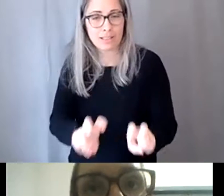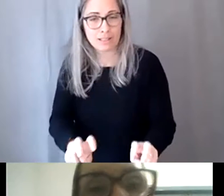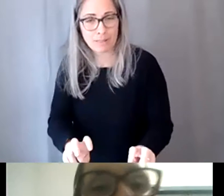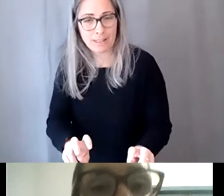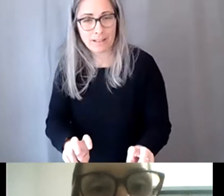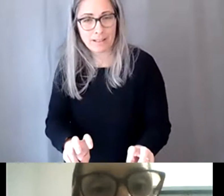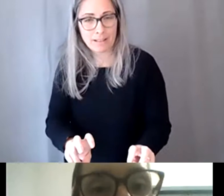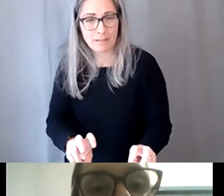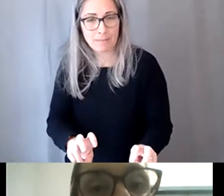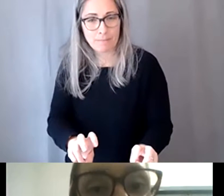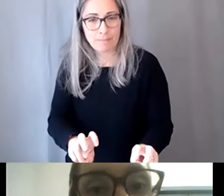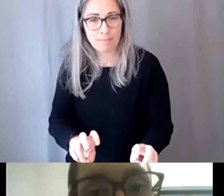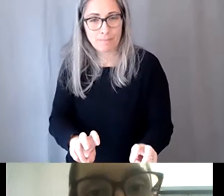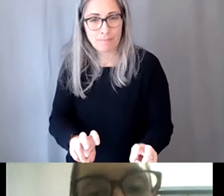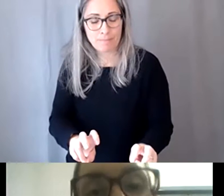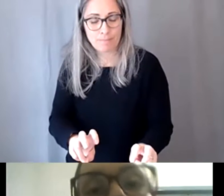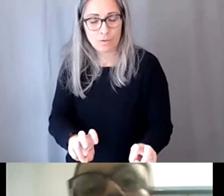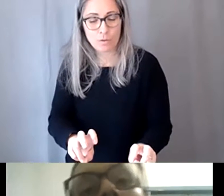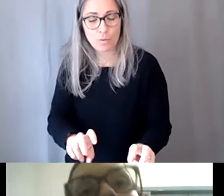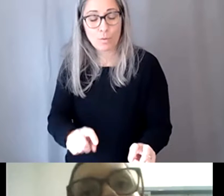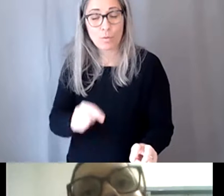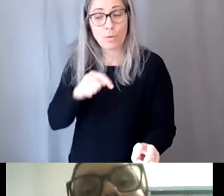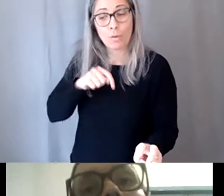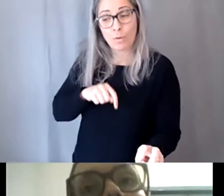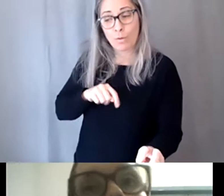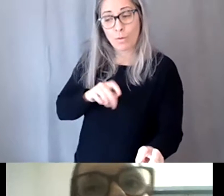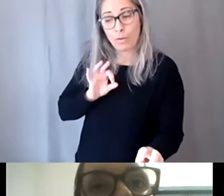the functioning idea tends to be